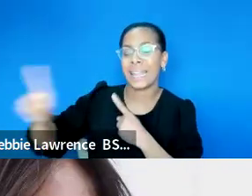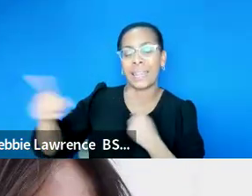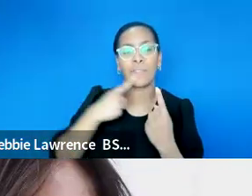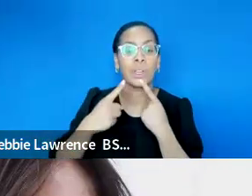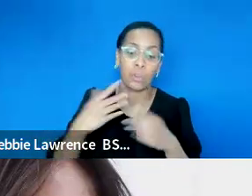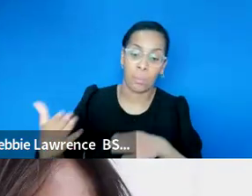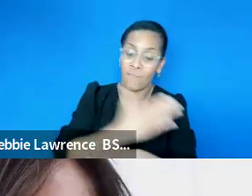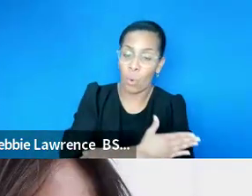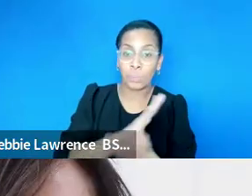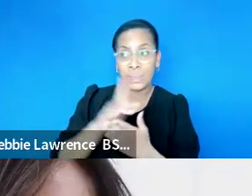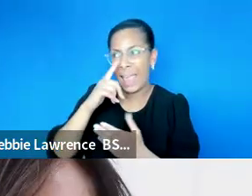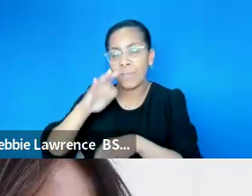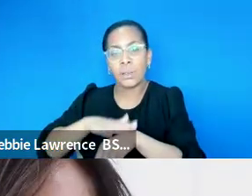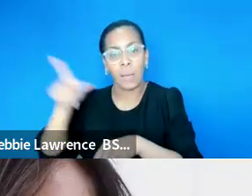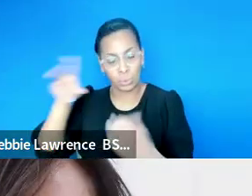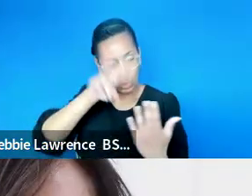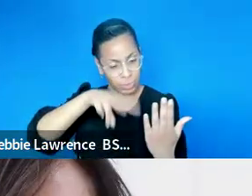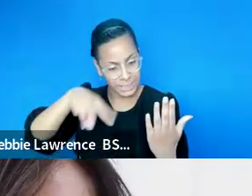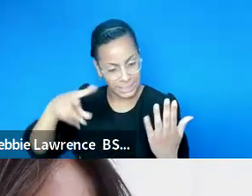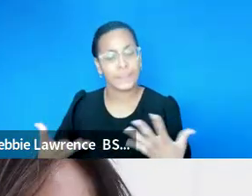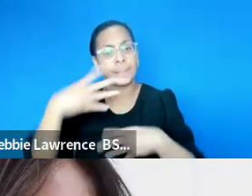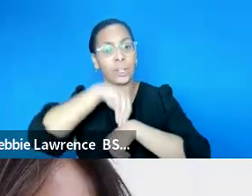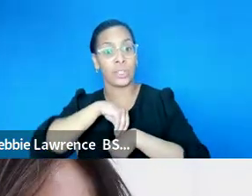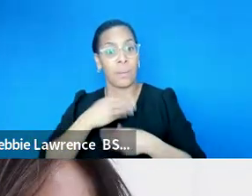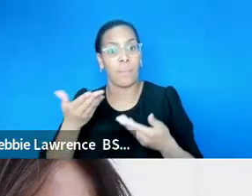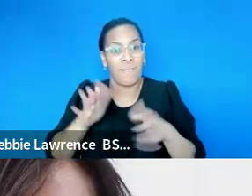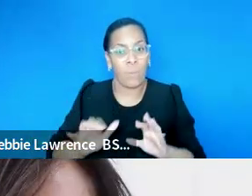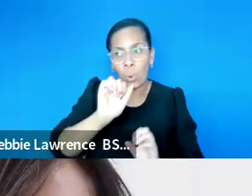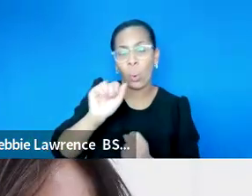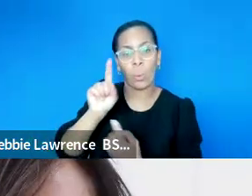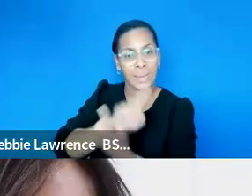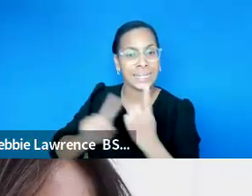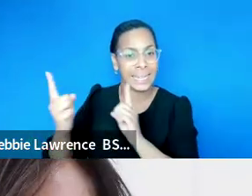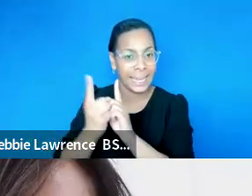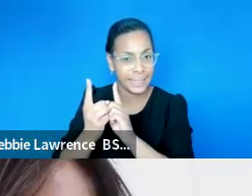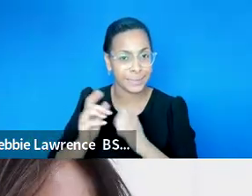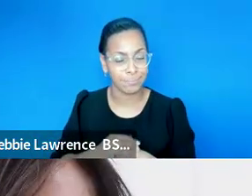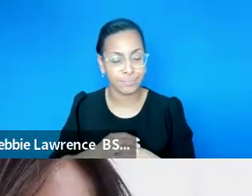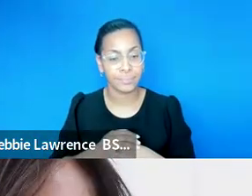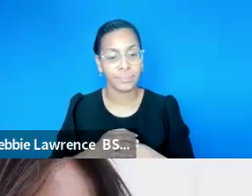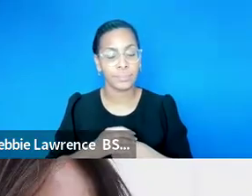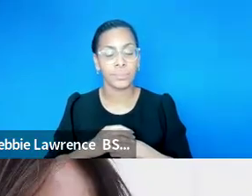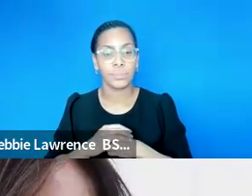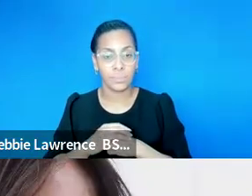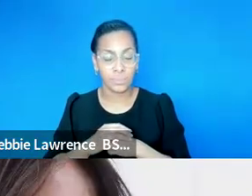dedicate time to reading and digesting that. And finally, despite their position,